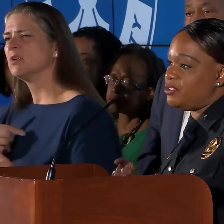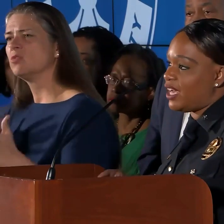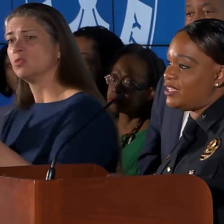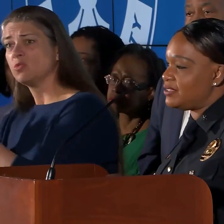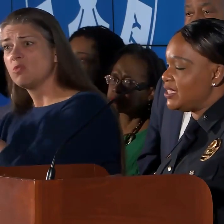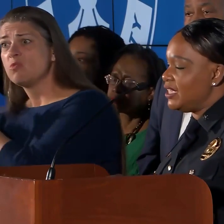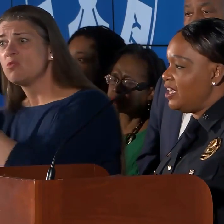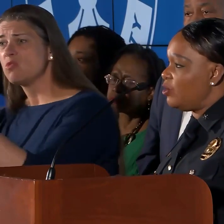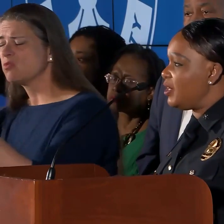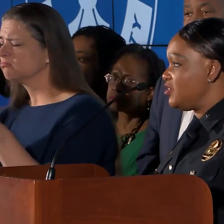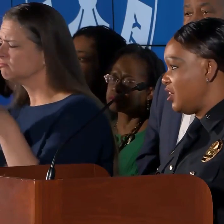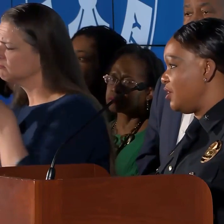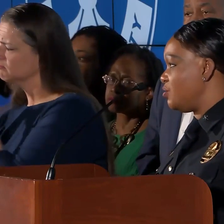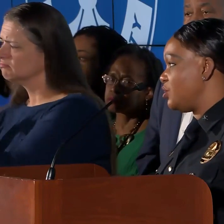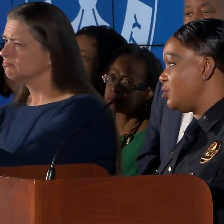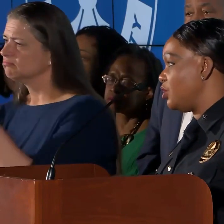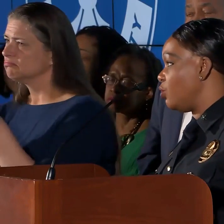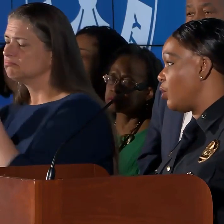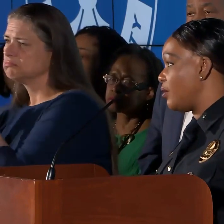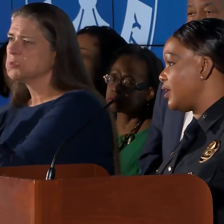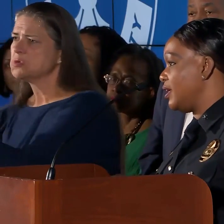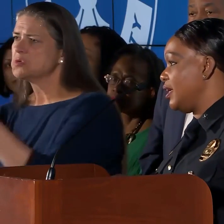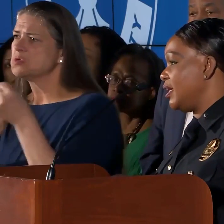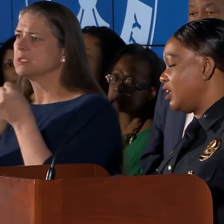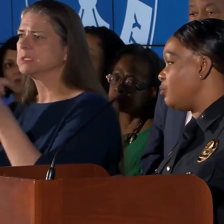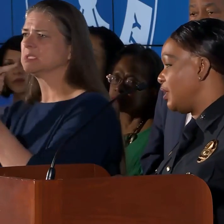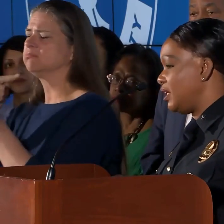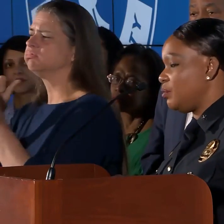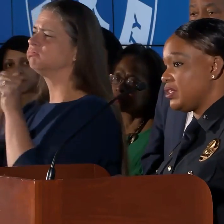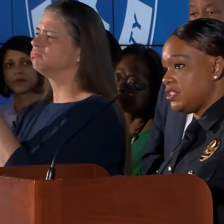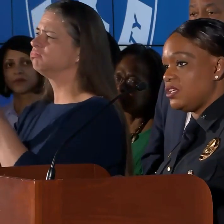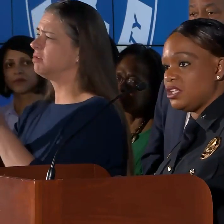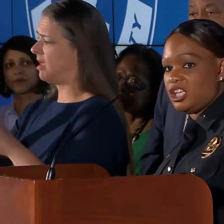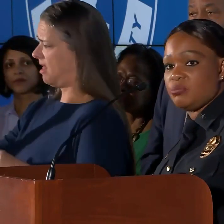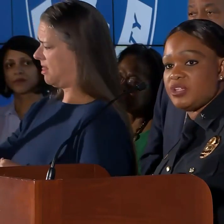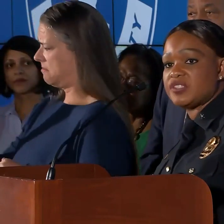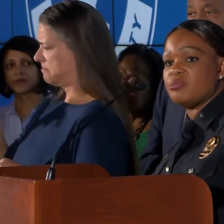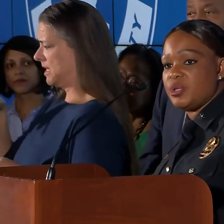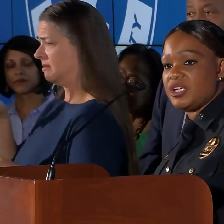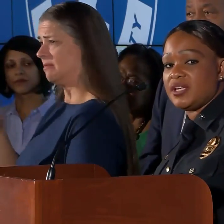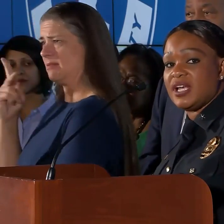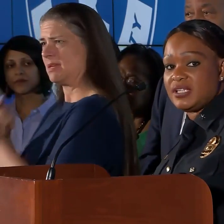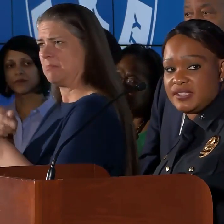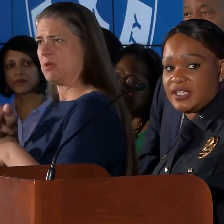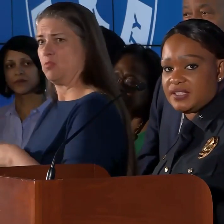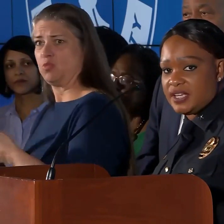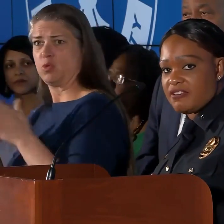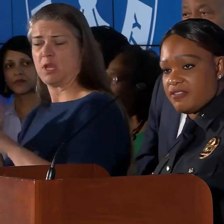united and that we continue to do the good work and L N P D will continue to keep this community and this city safe.